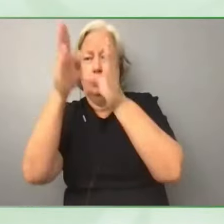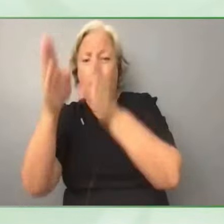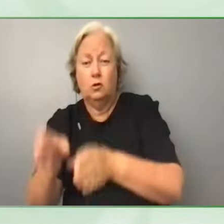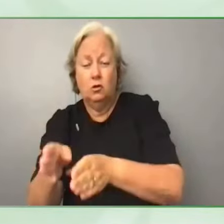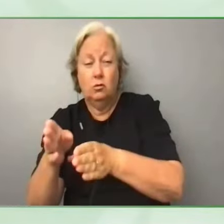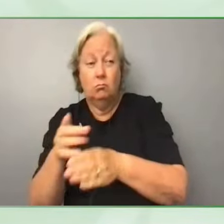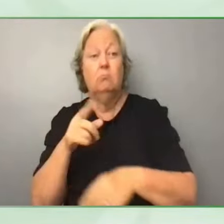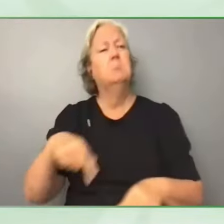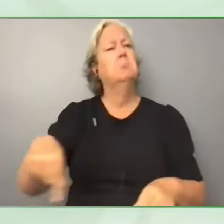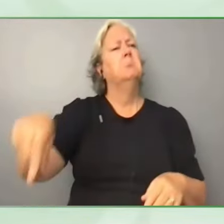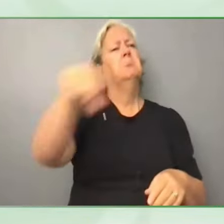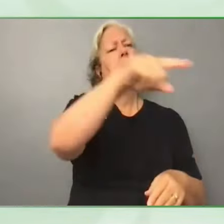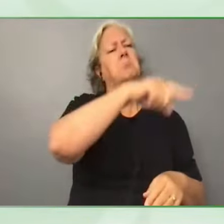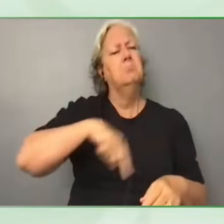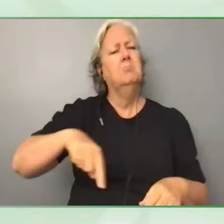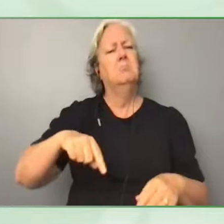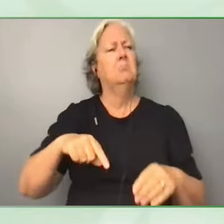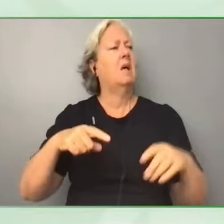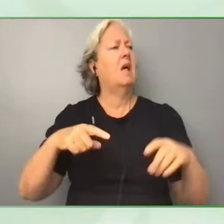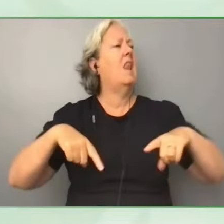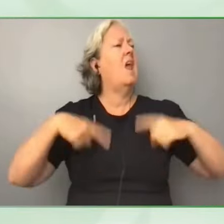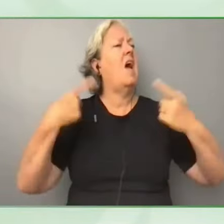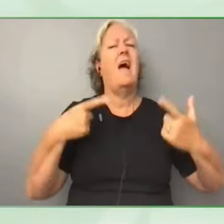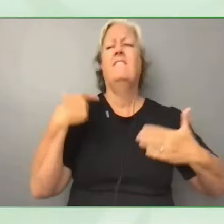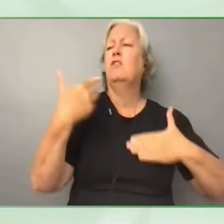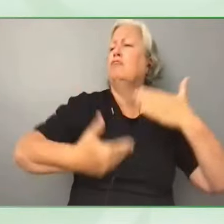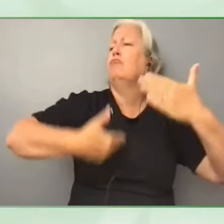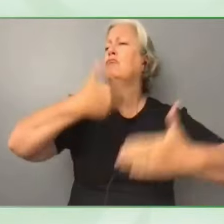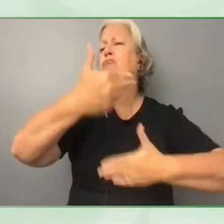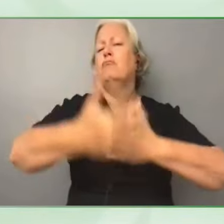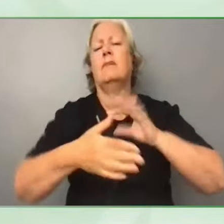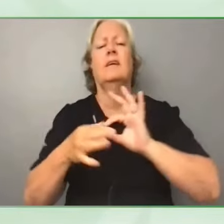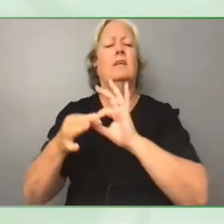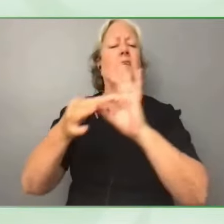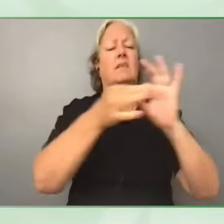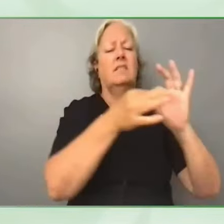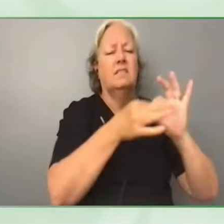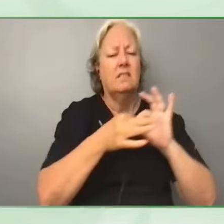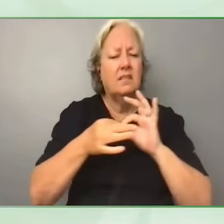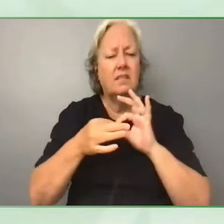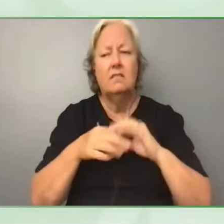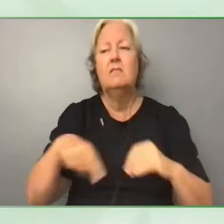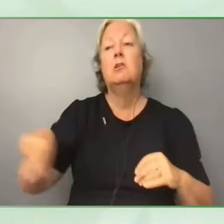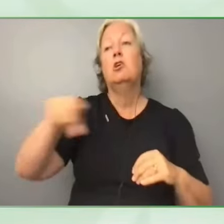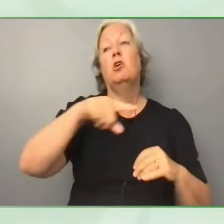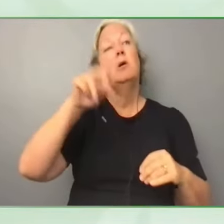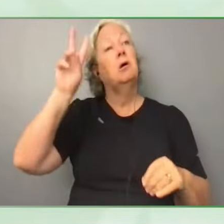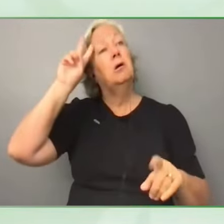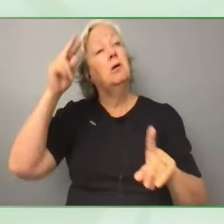together. And changing the mindset, our mindset from institutional living